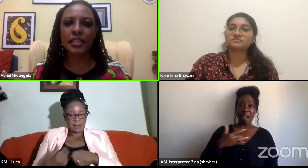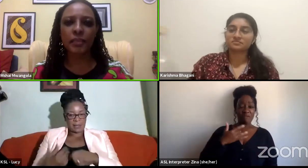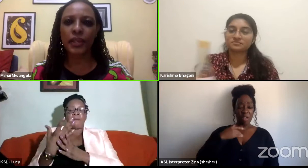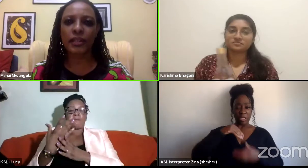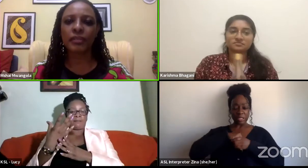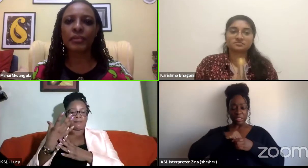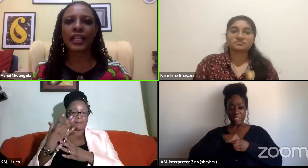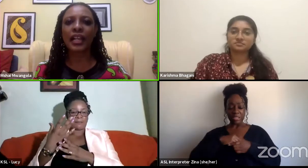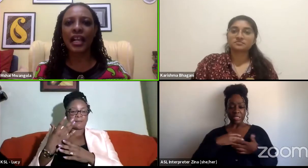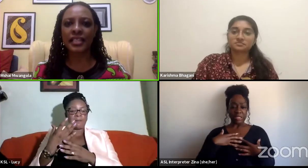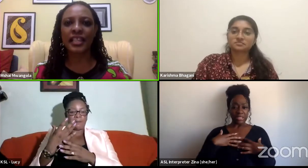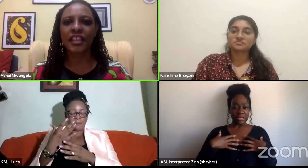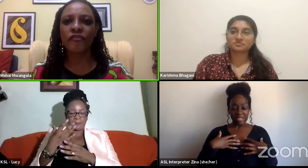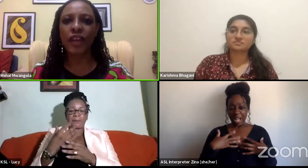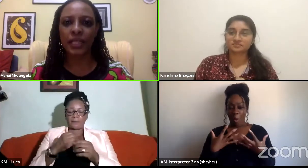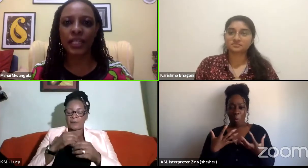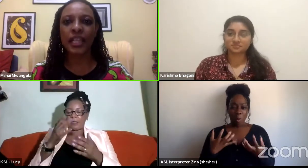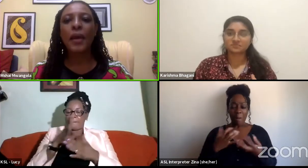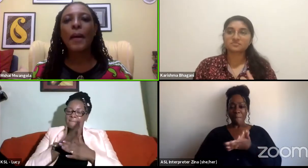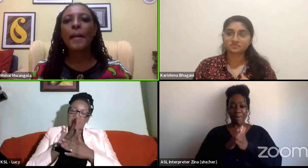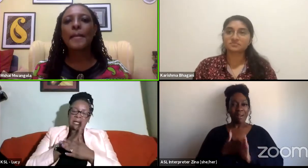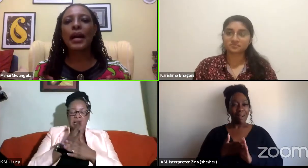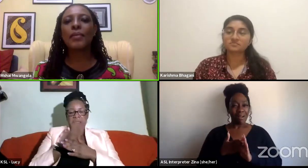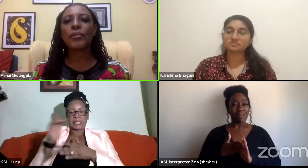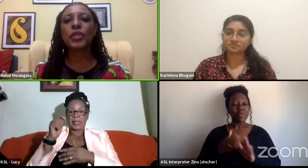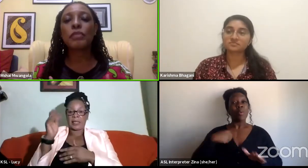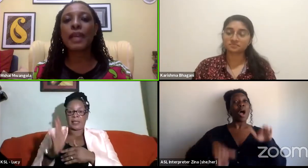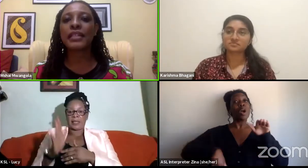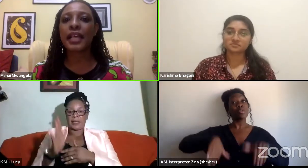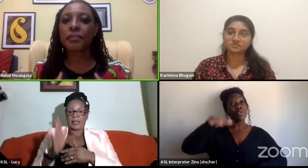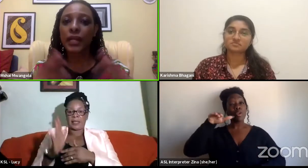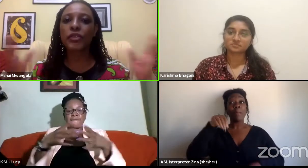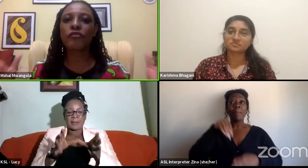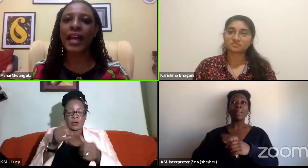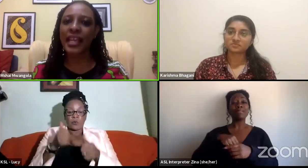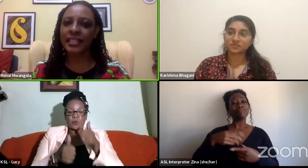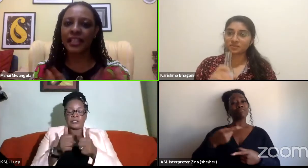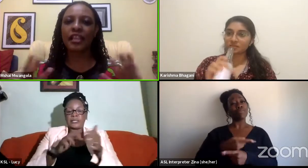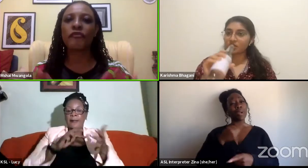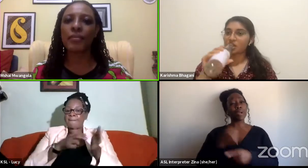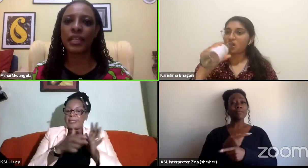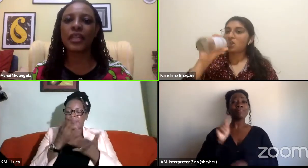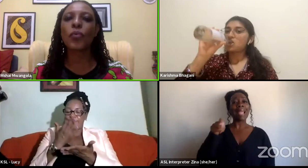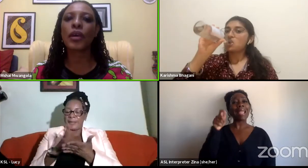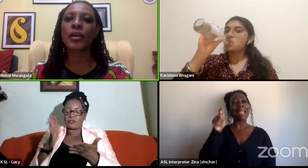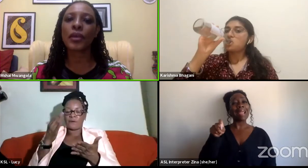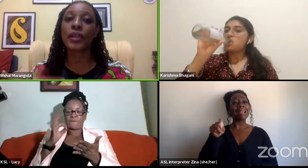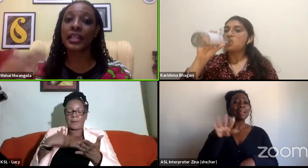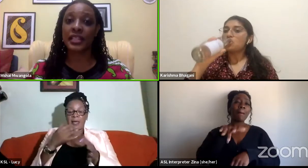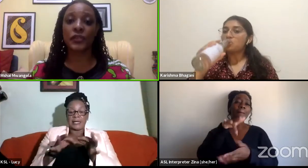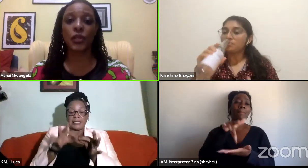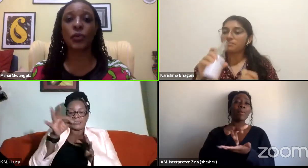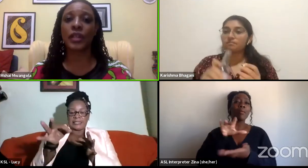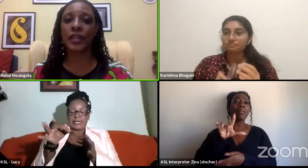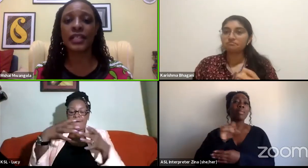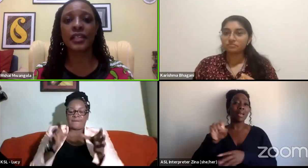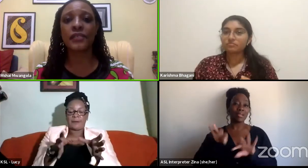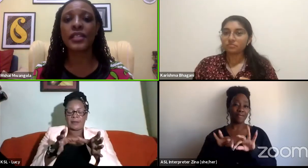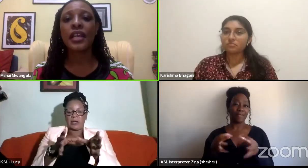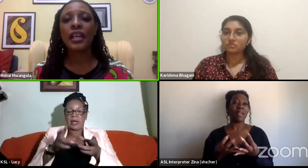a typical middle-class Kenyan family, which meant that part of my extended family were relatives, older relatives.